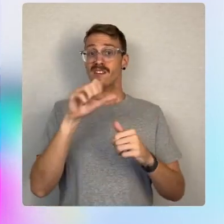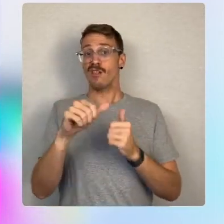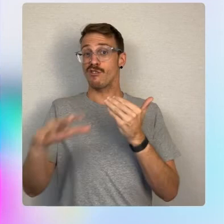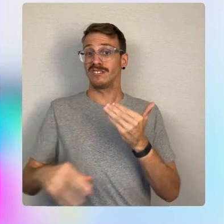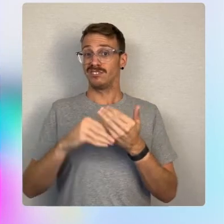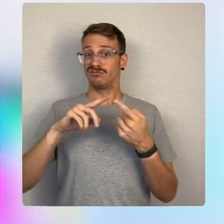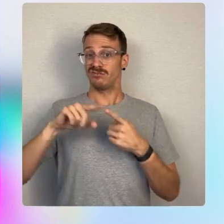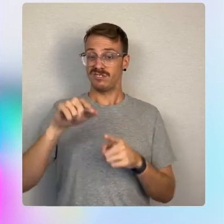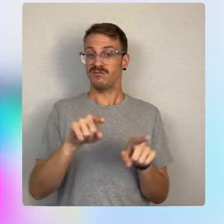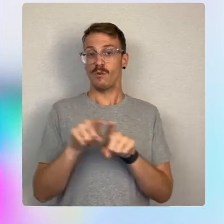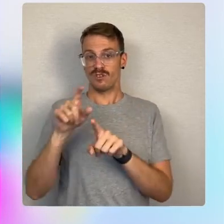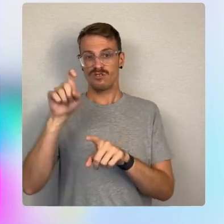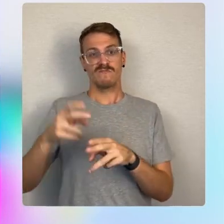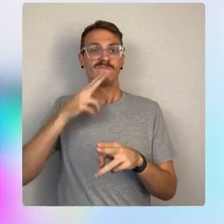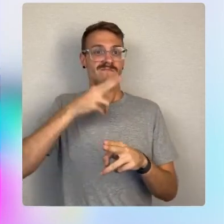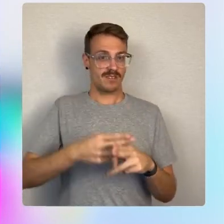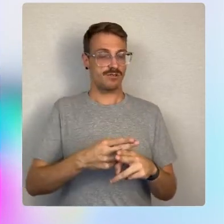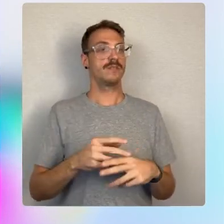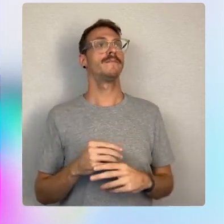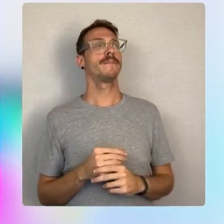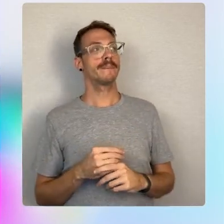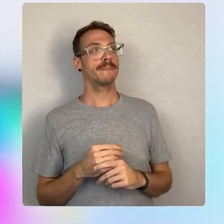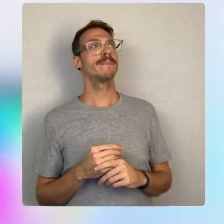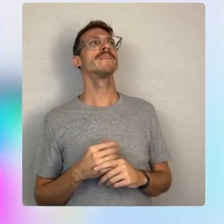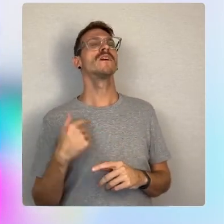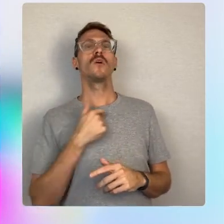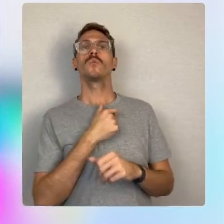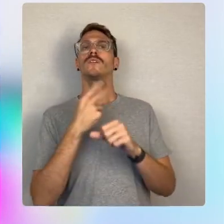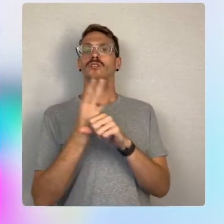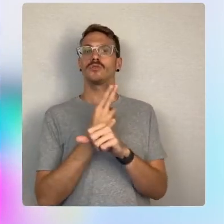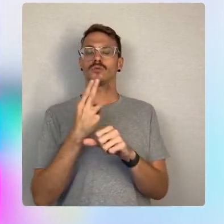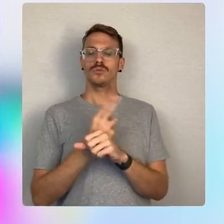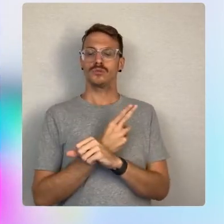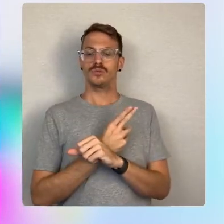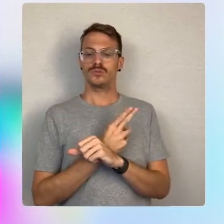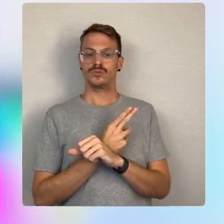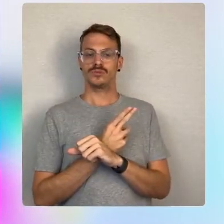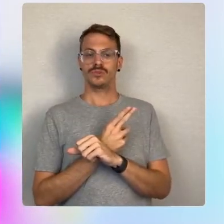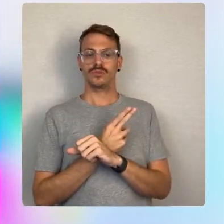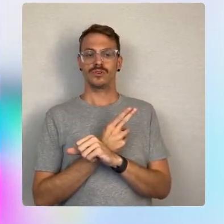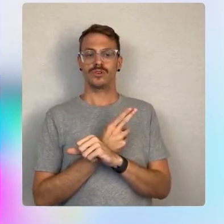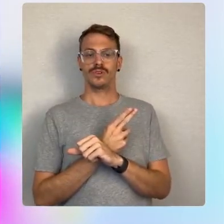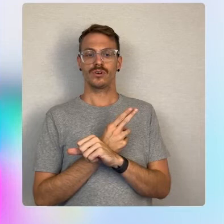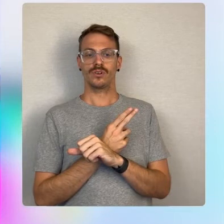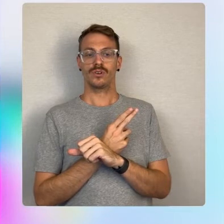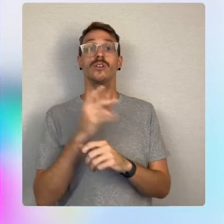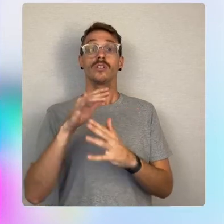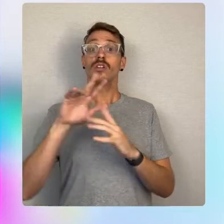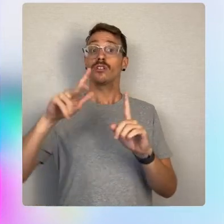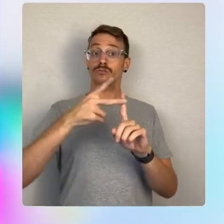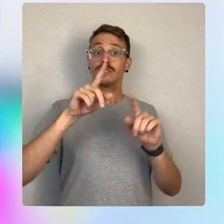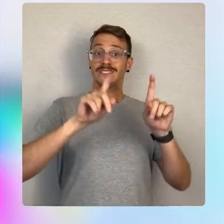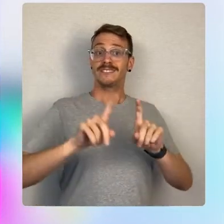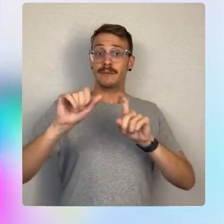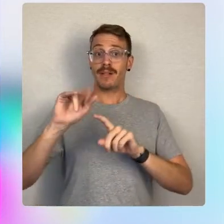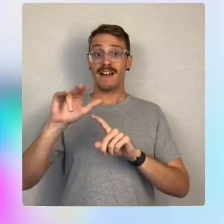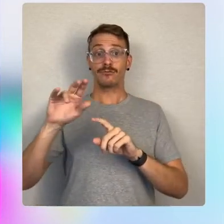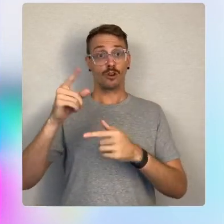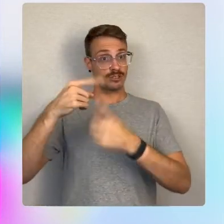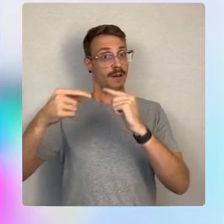I should mention that we used the two sample avatars that come with the SDK.